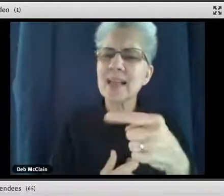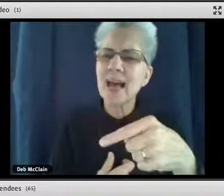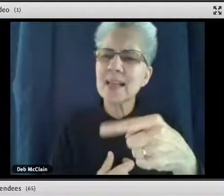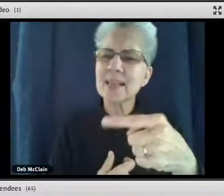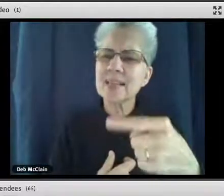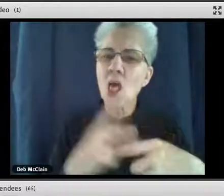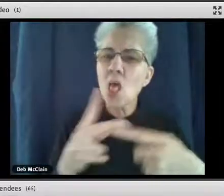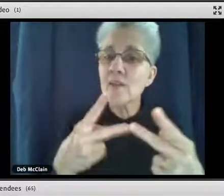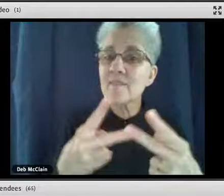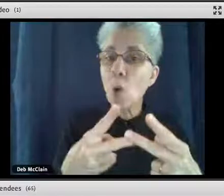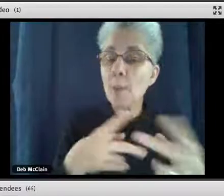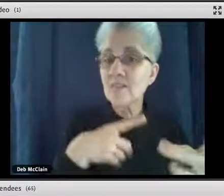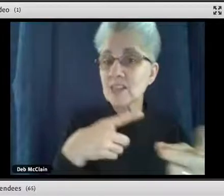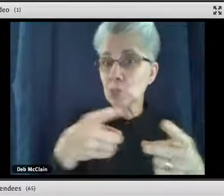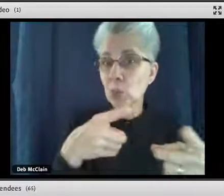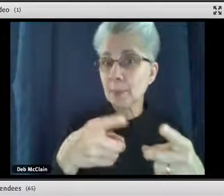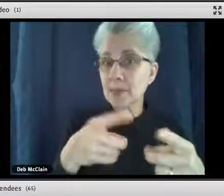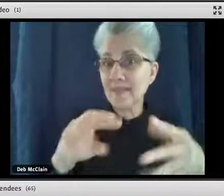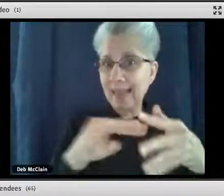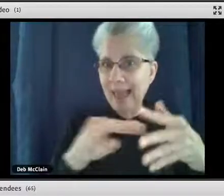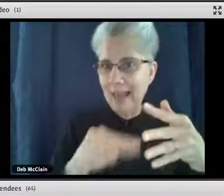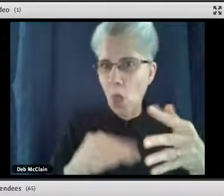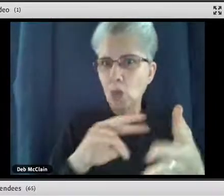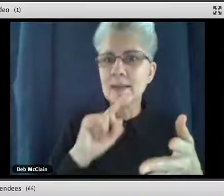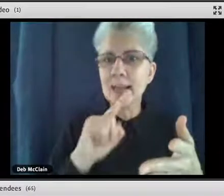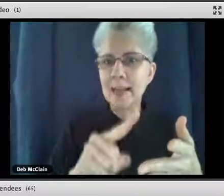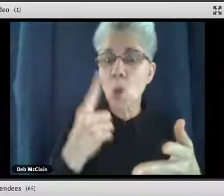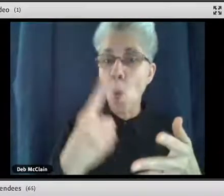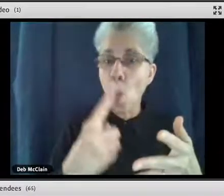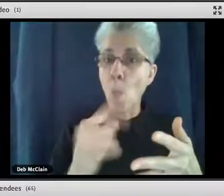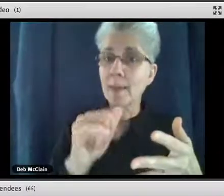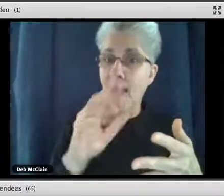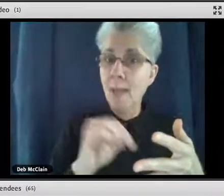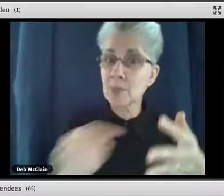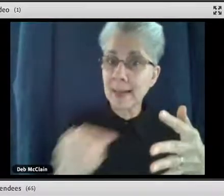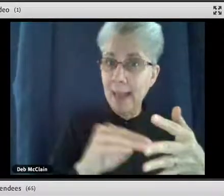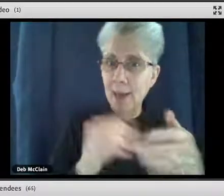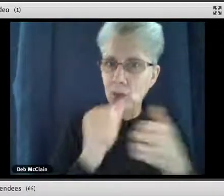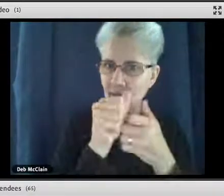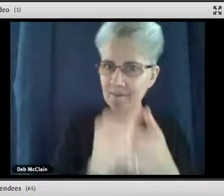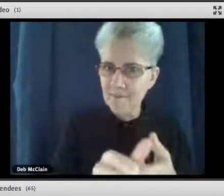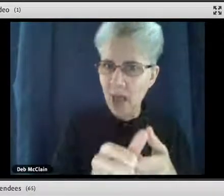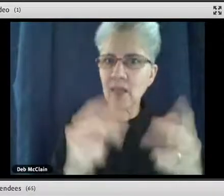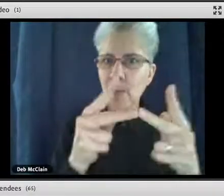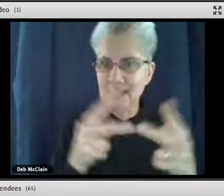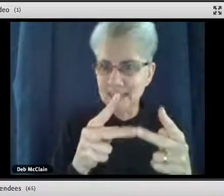And this just tells us the form of descriptive cataloging. That is whether the item has been cataloged according